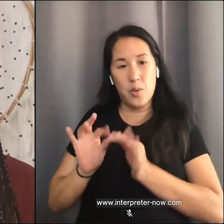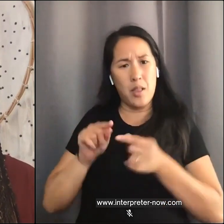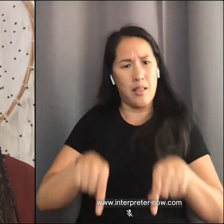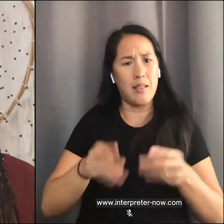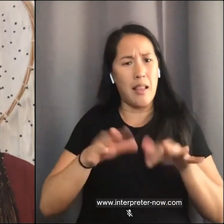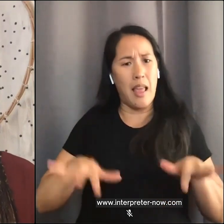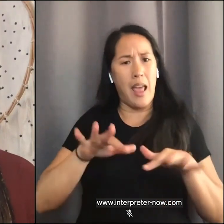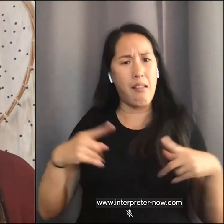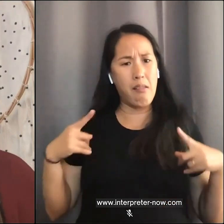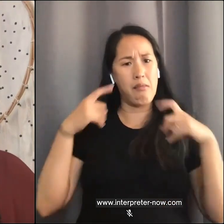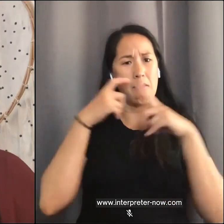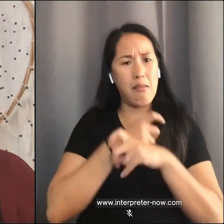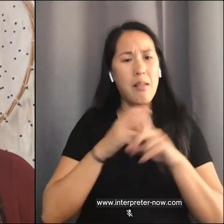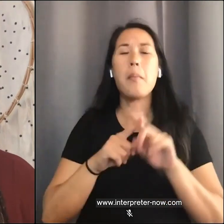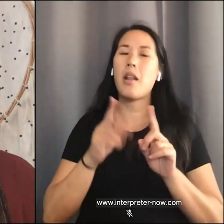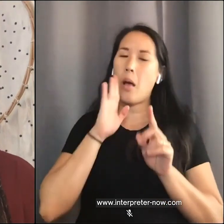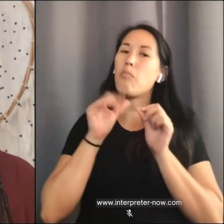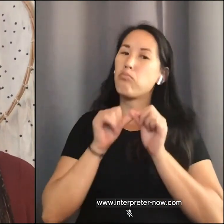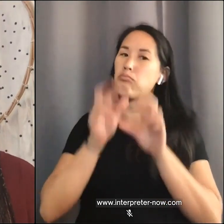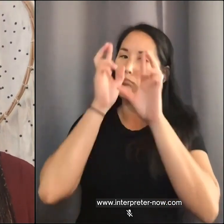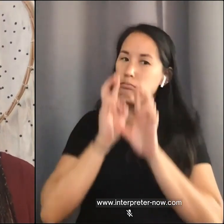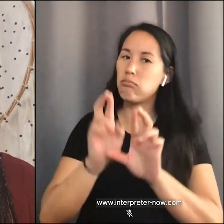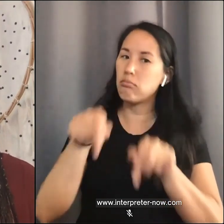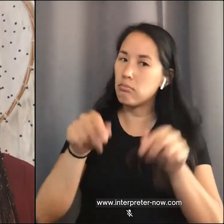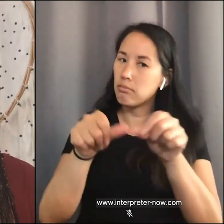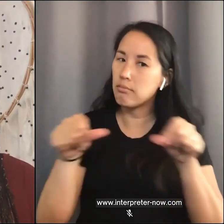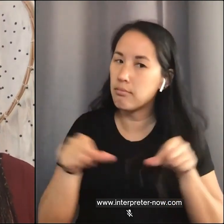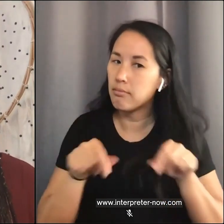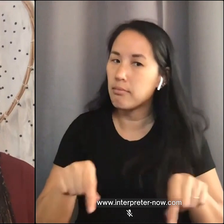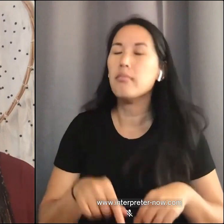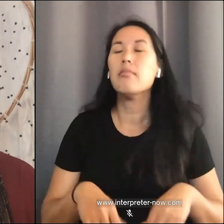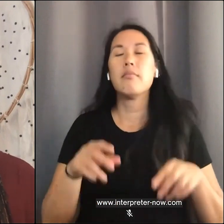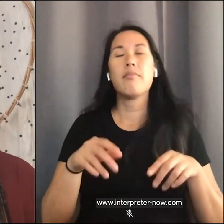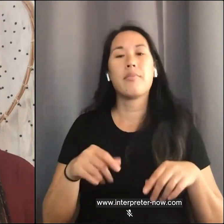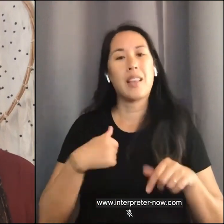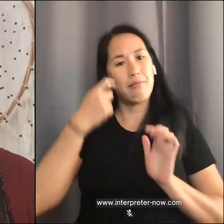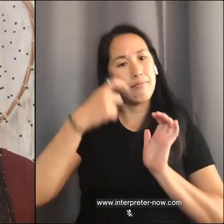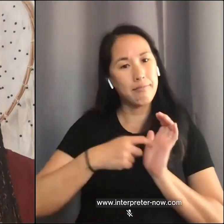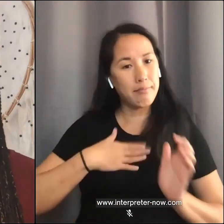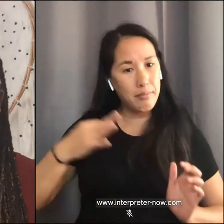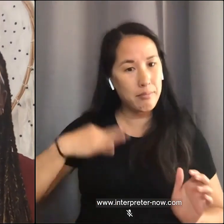it, and in doing so, I recognize my privilege and my oppression. I'm grateful for the opportunity